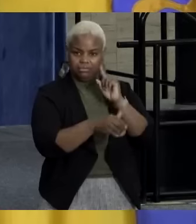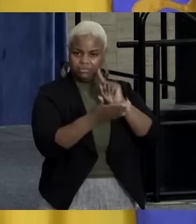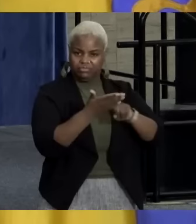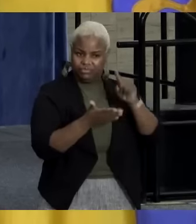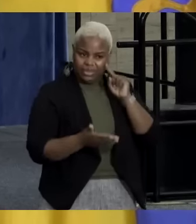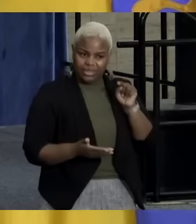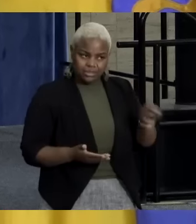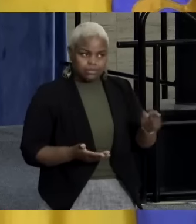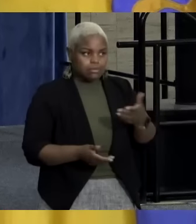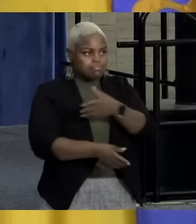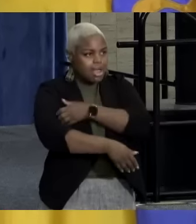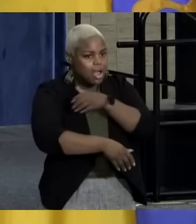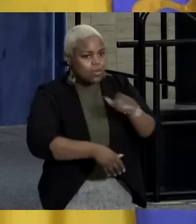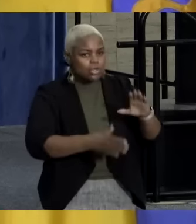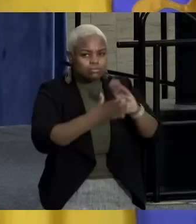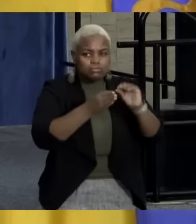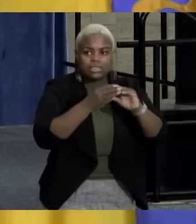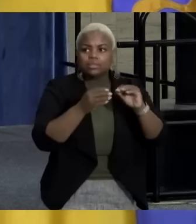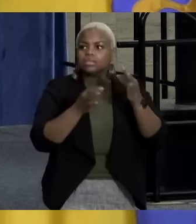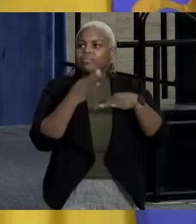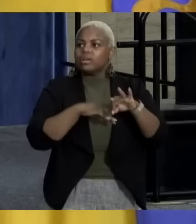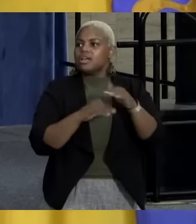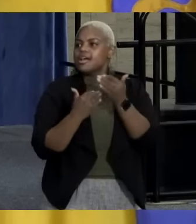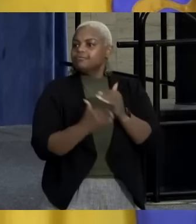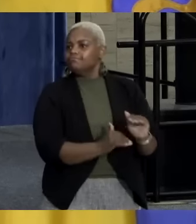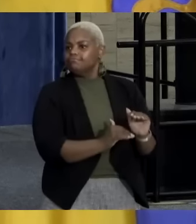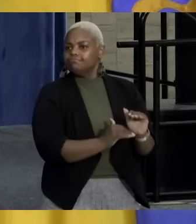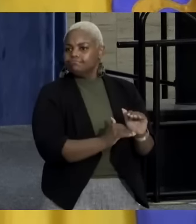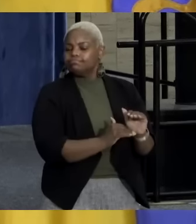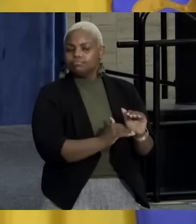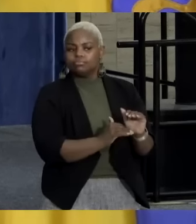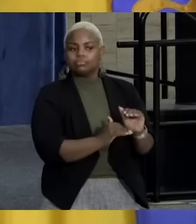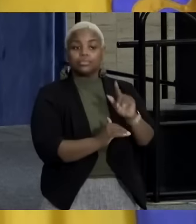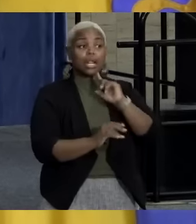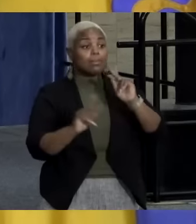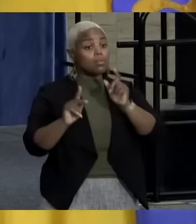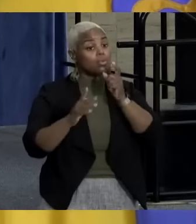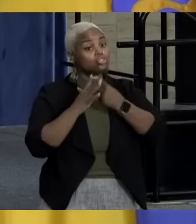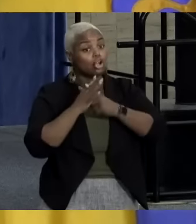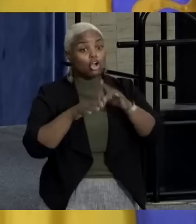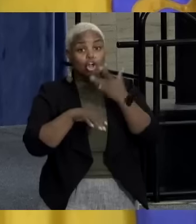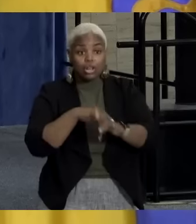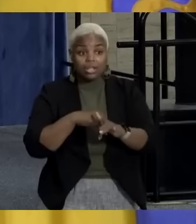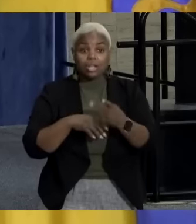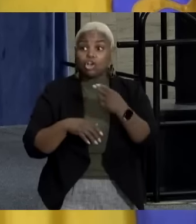When prescribed responsibly and started early, hormone replacement therapy transforms the lives